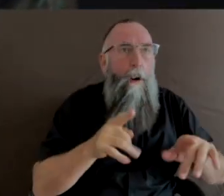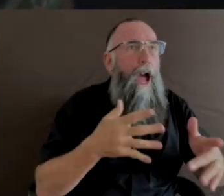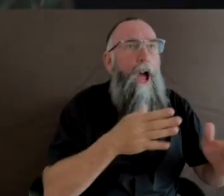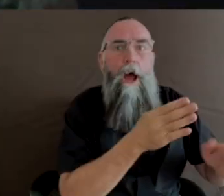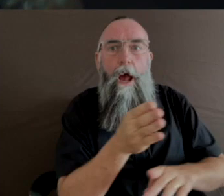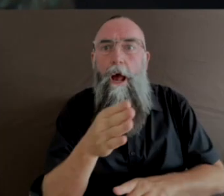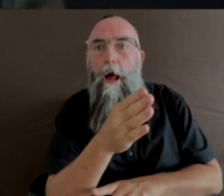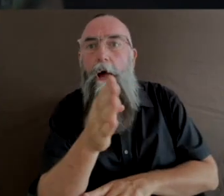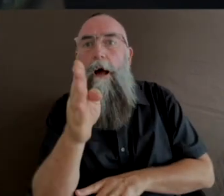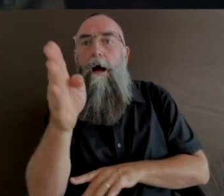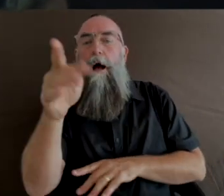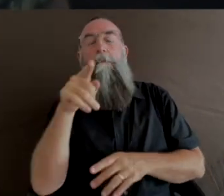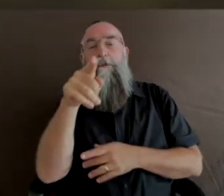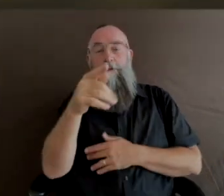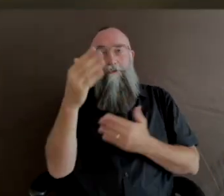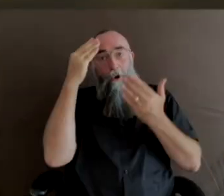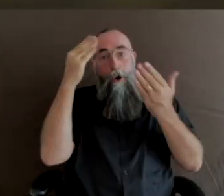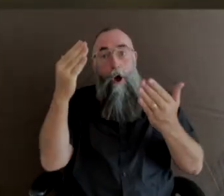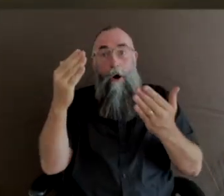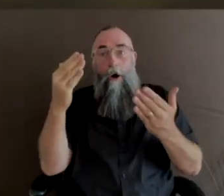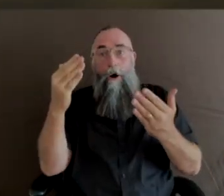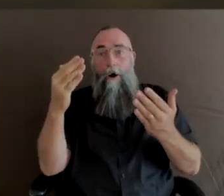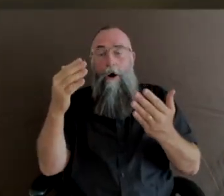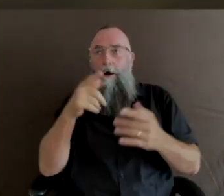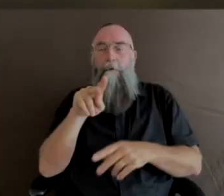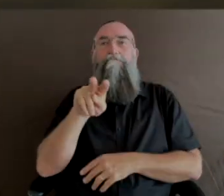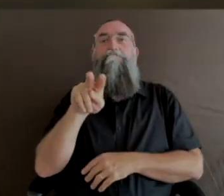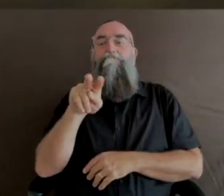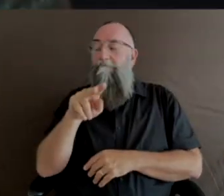the things that you least expect. Keep curious.